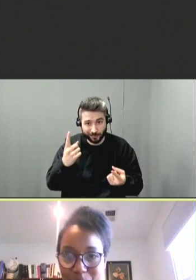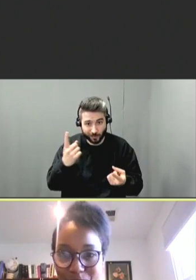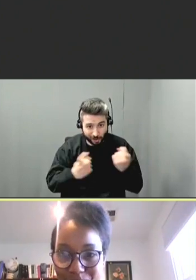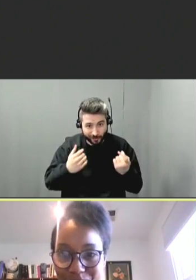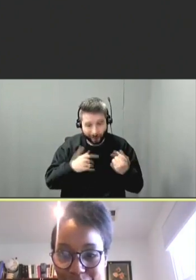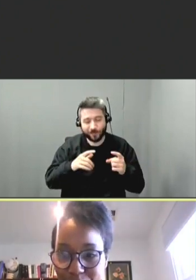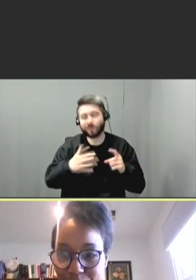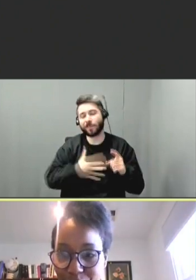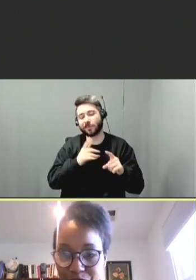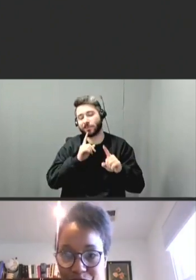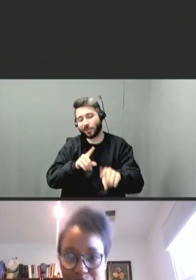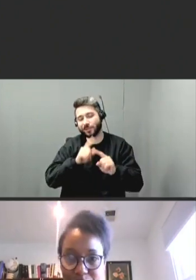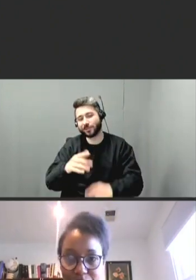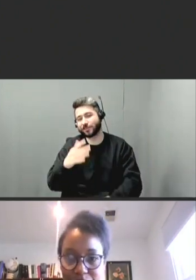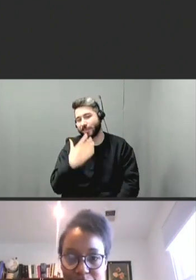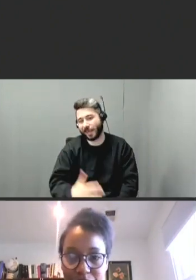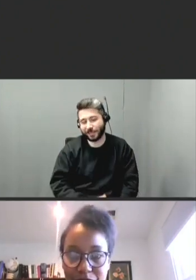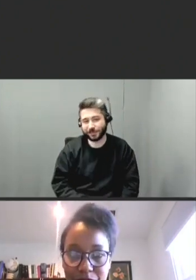Robert Hopkins: Thank you, Commander Marshall.